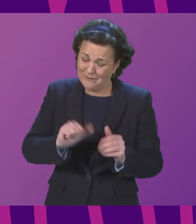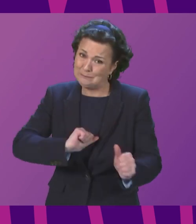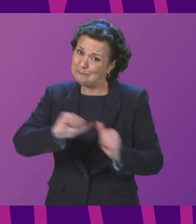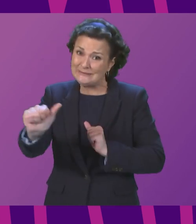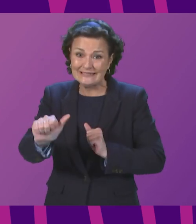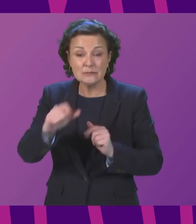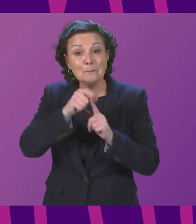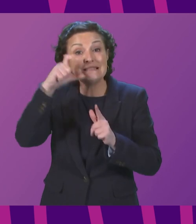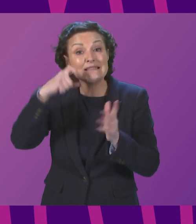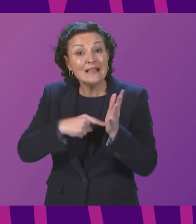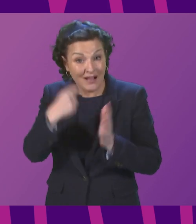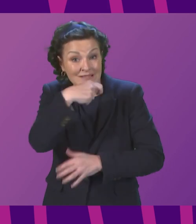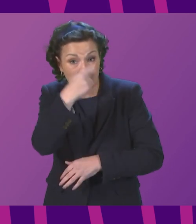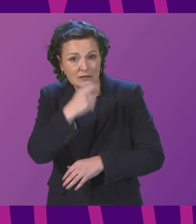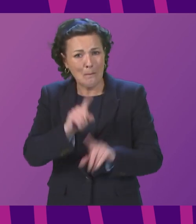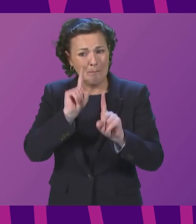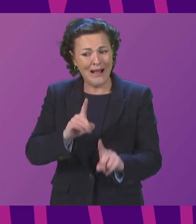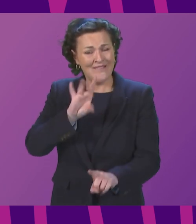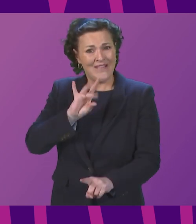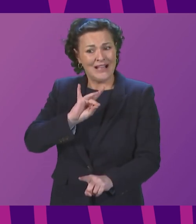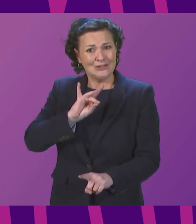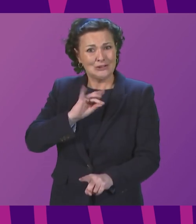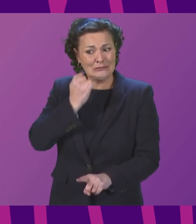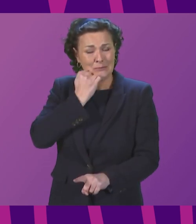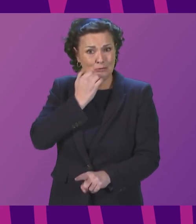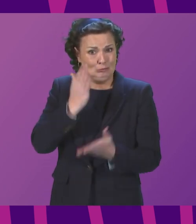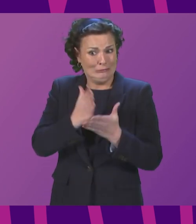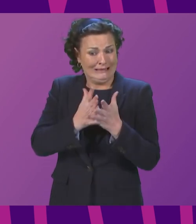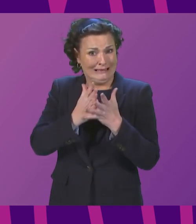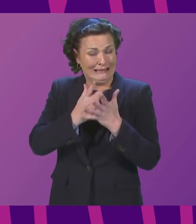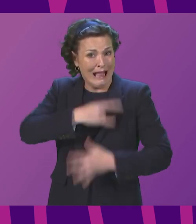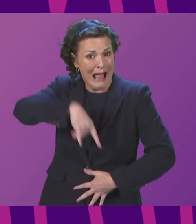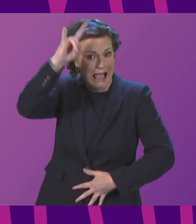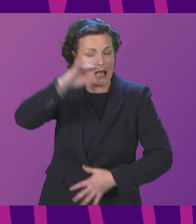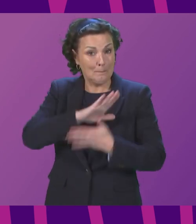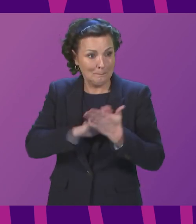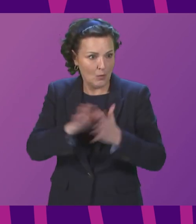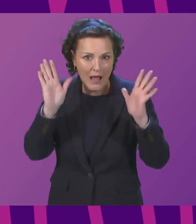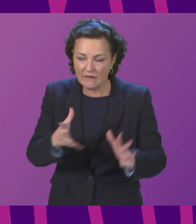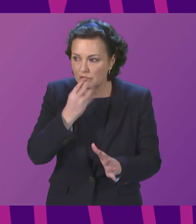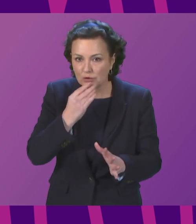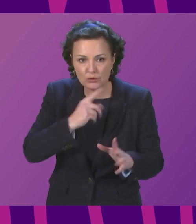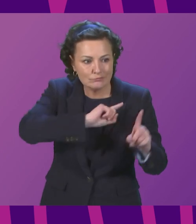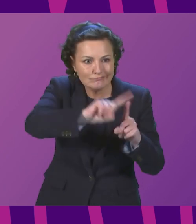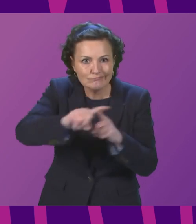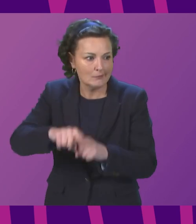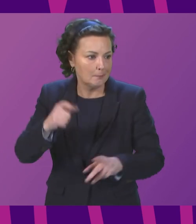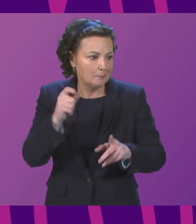being as high as they are, we must fully utilise all available testing capacity—for PCR and